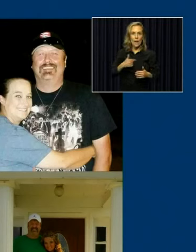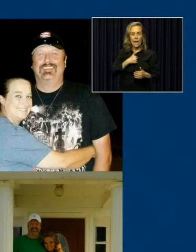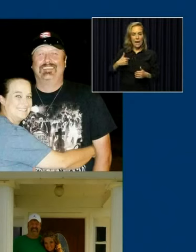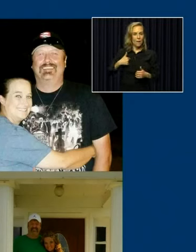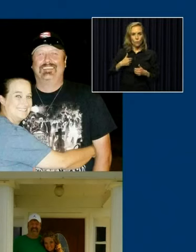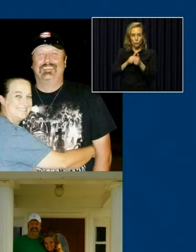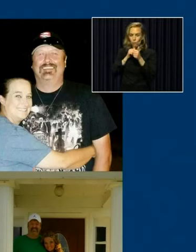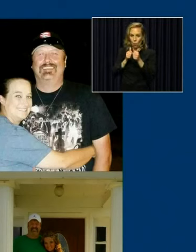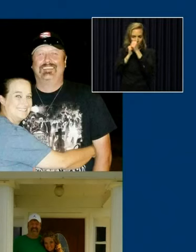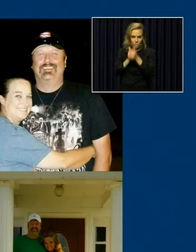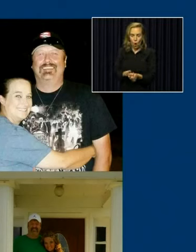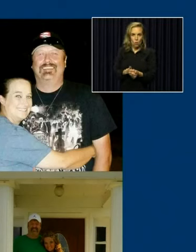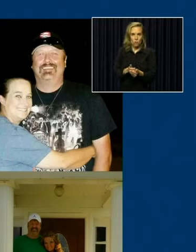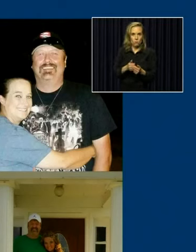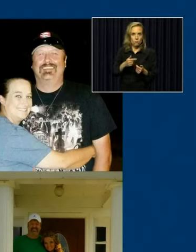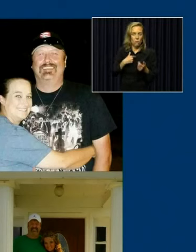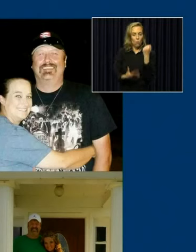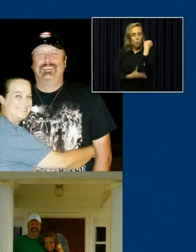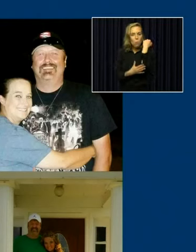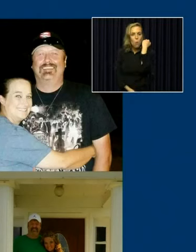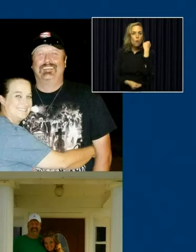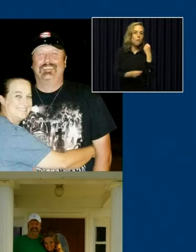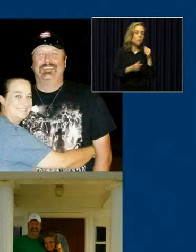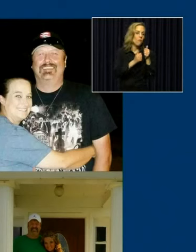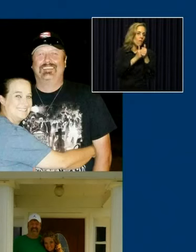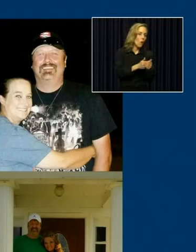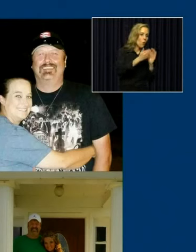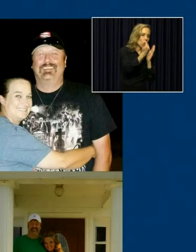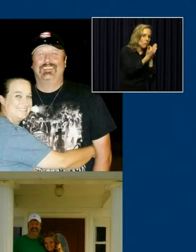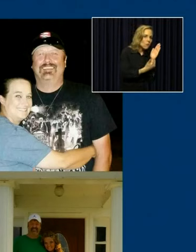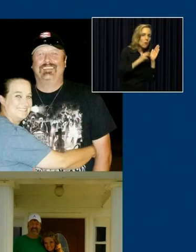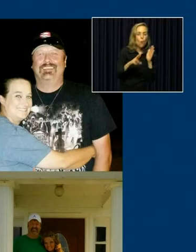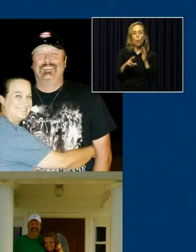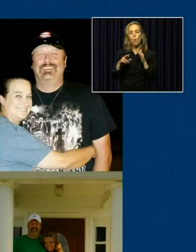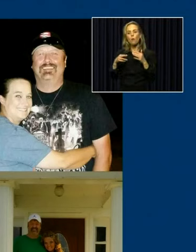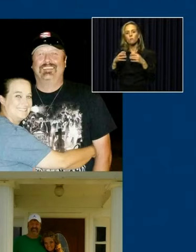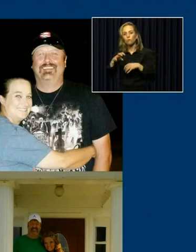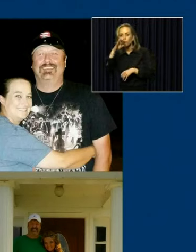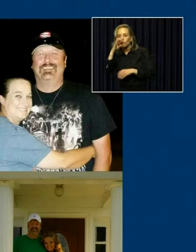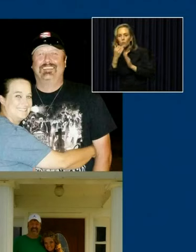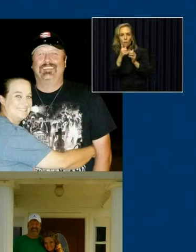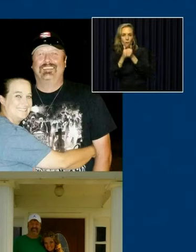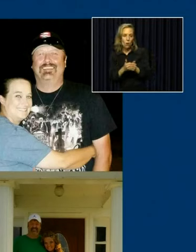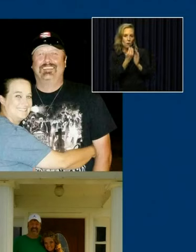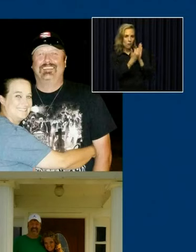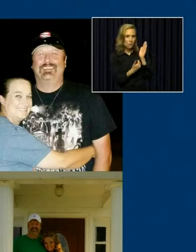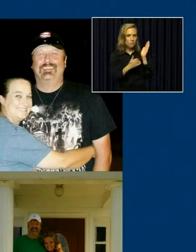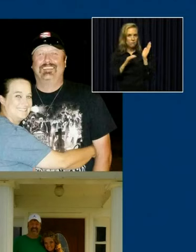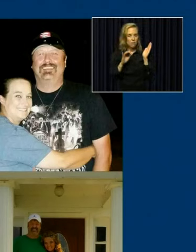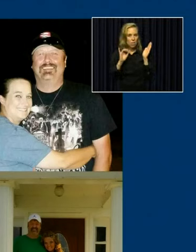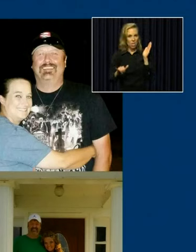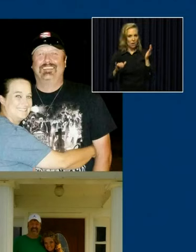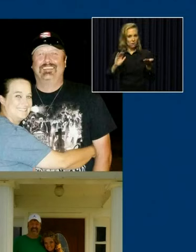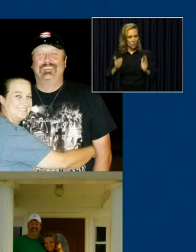US DOES OUR DUTY. THAT'S NOT JUST ME SAYING THAT. IT'S HIS FAMILY SAYING THAT